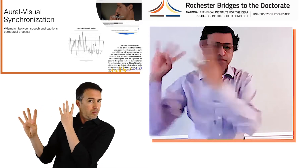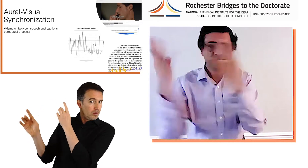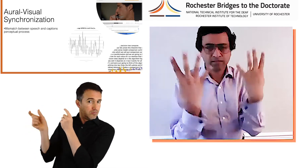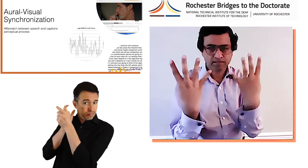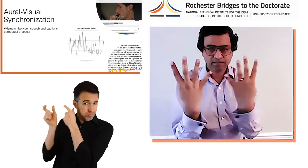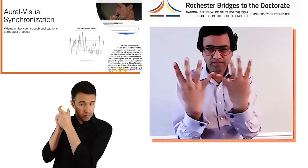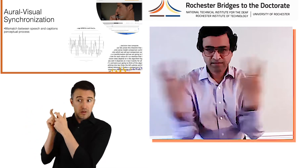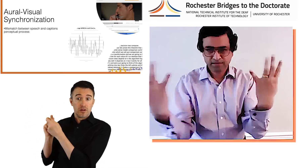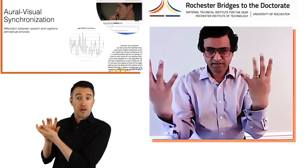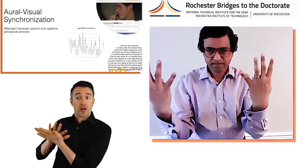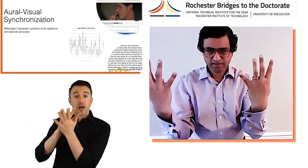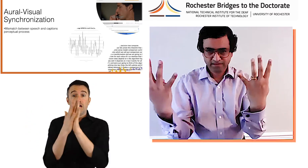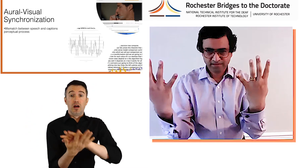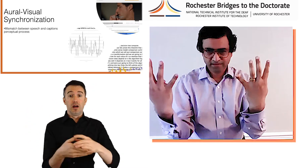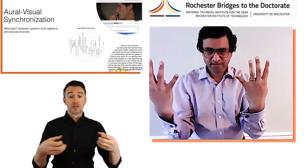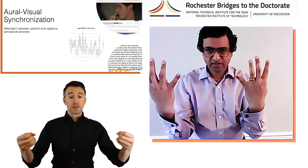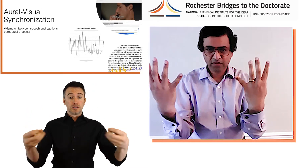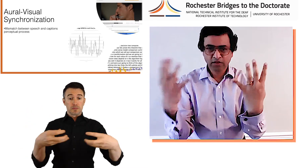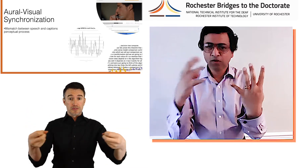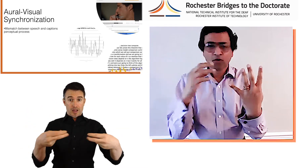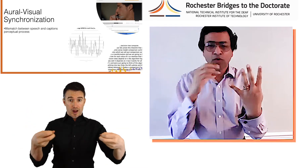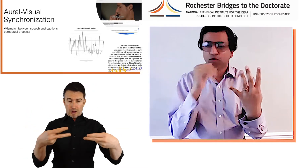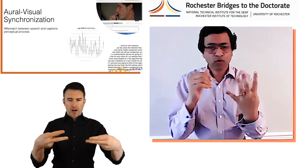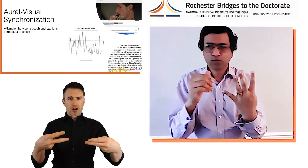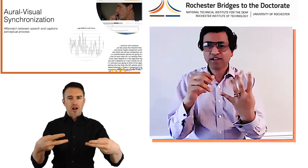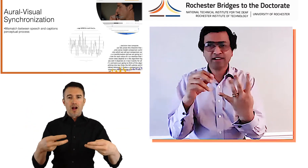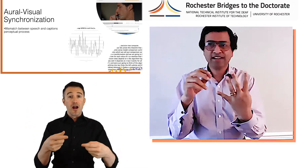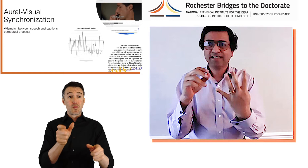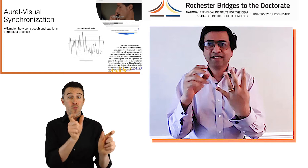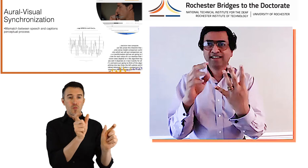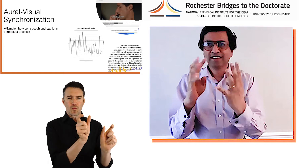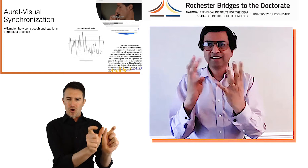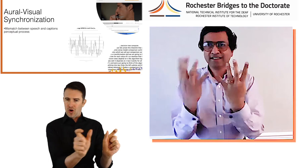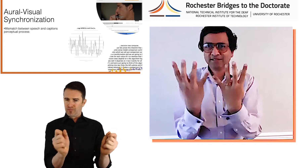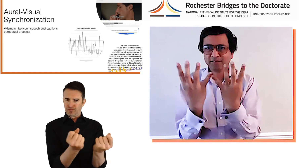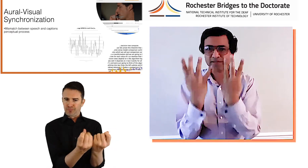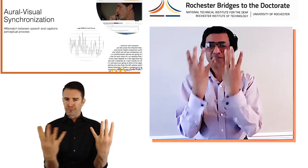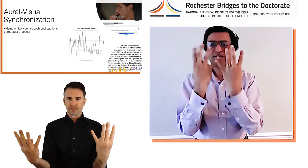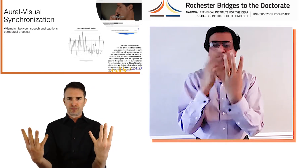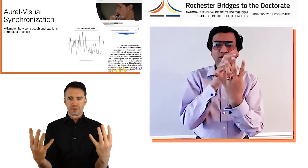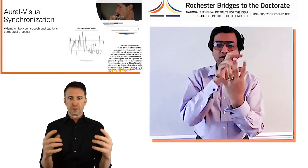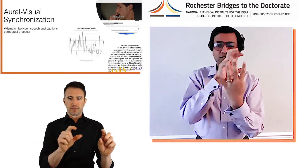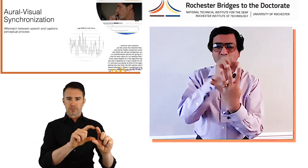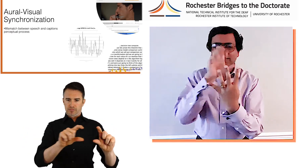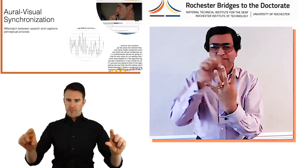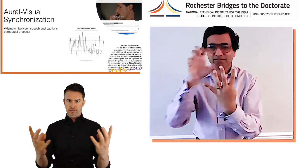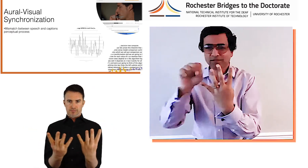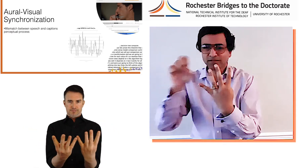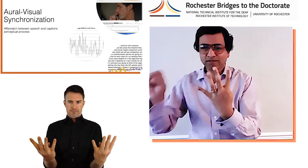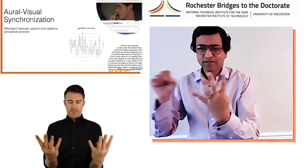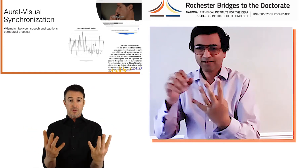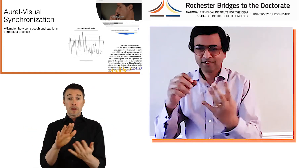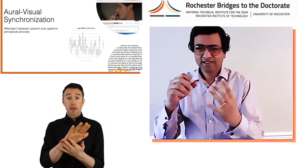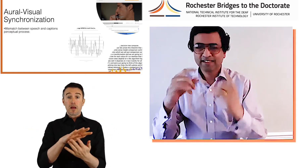if you think about converting auditory input into visual input